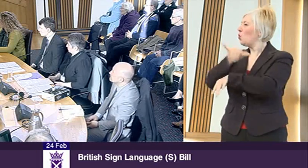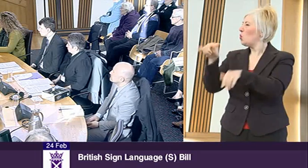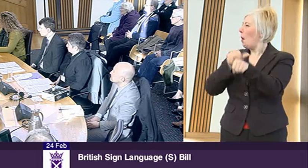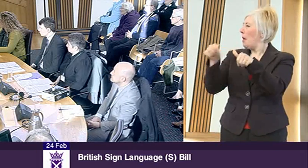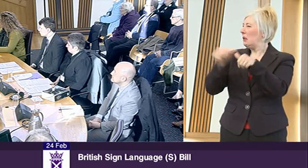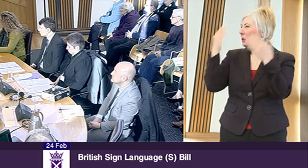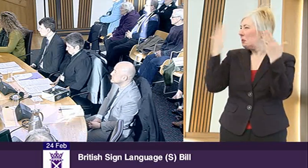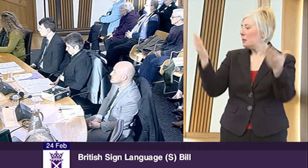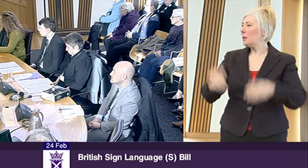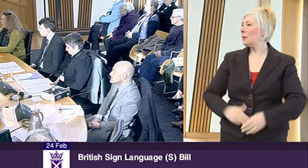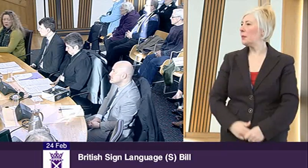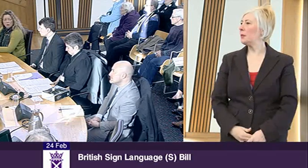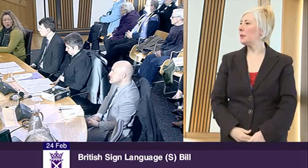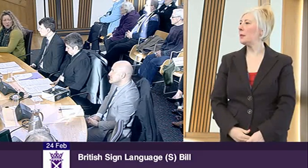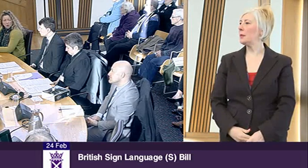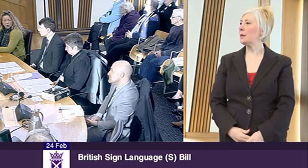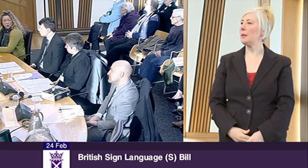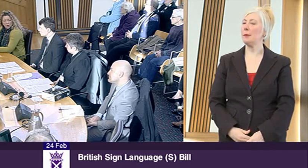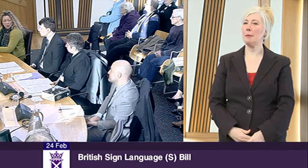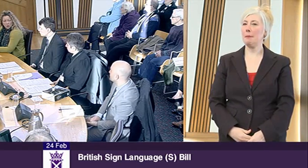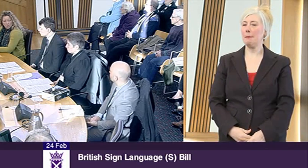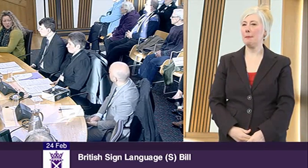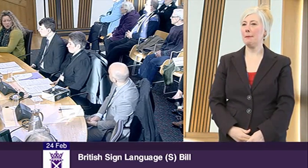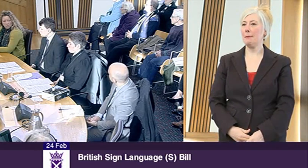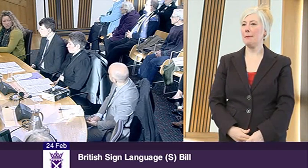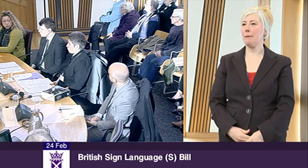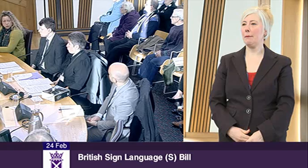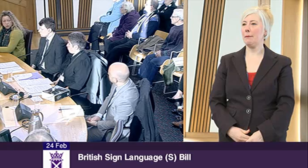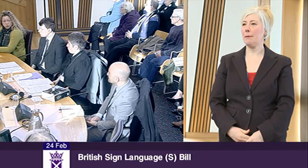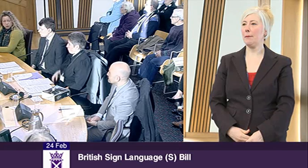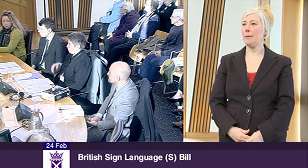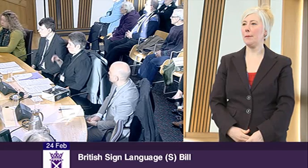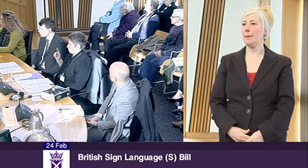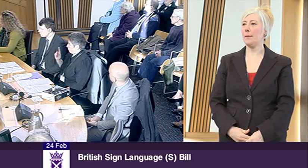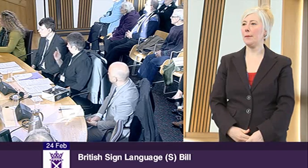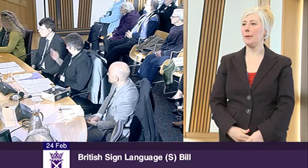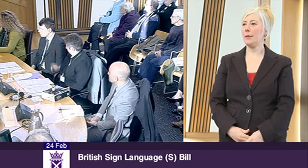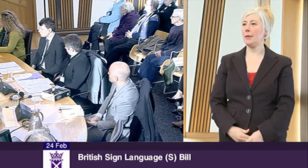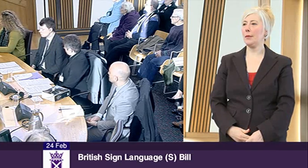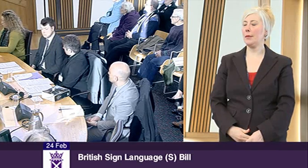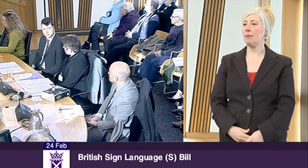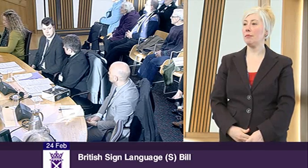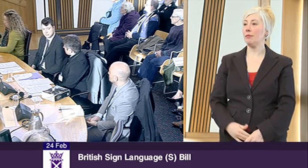Heather Gray: I think that it is important that there are plans with momentum and accountability